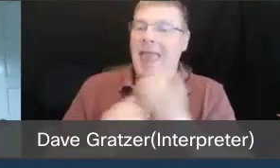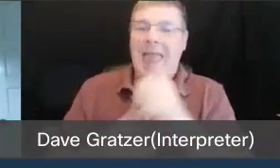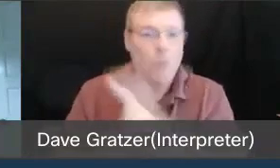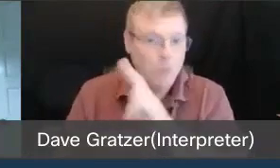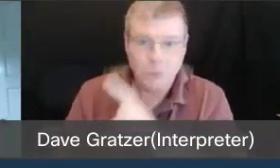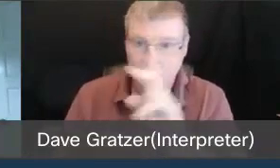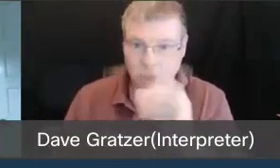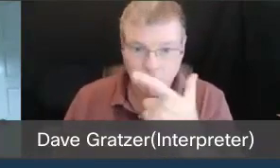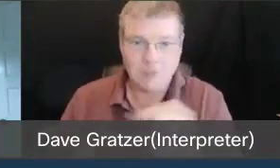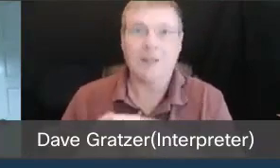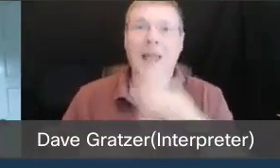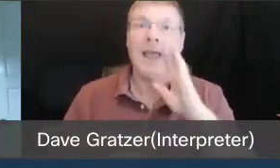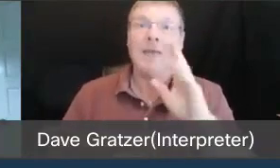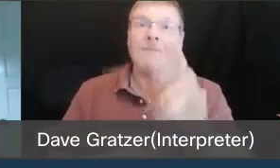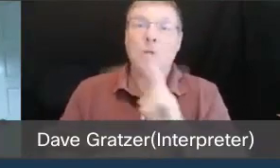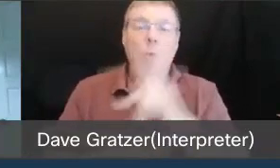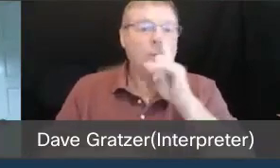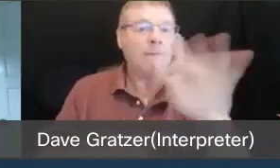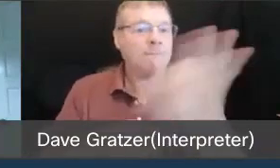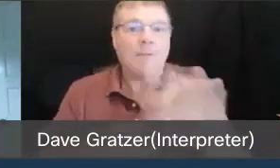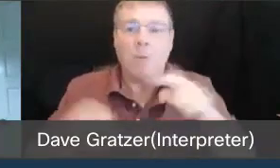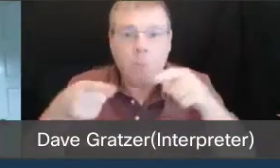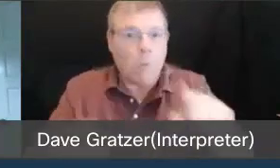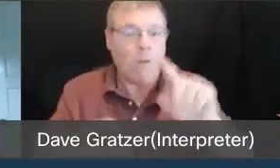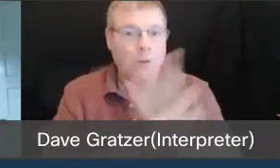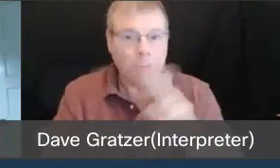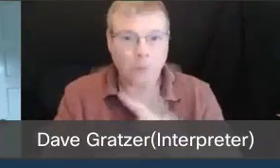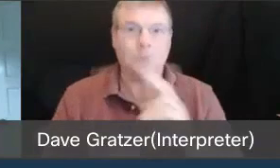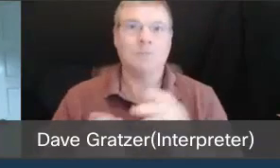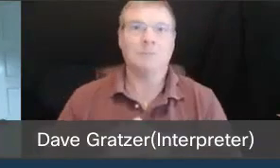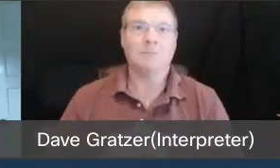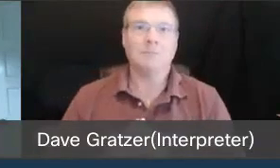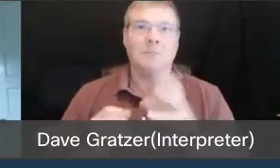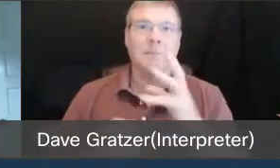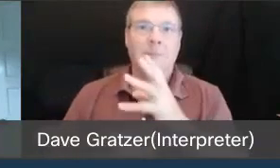Why paint that functioning will apply for other views with substance person than you like getting him sober.